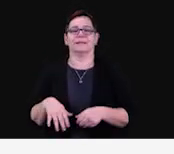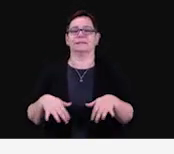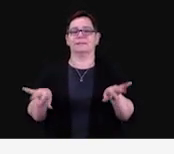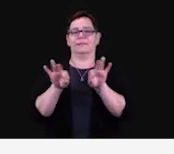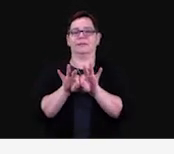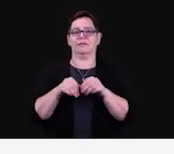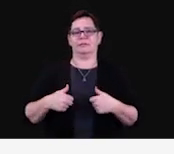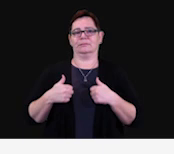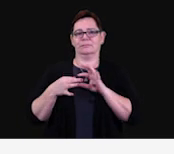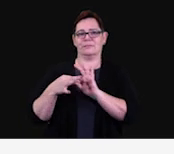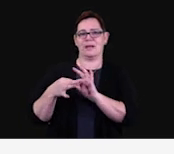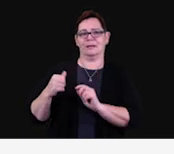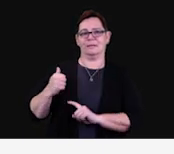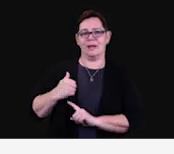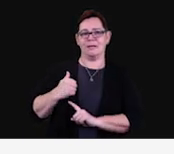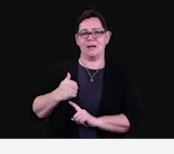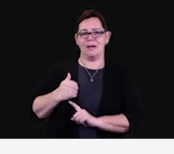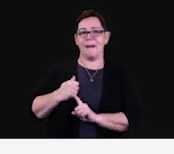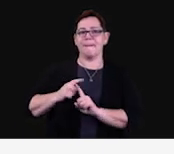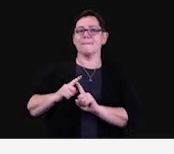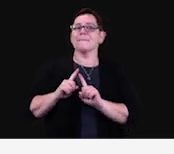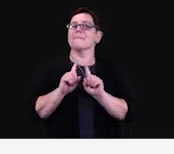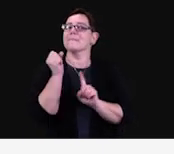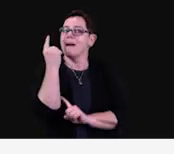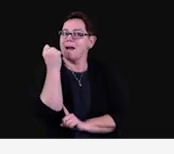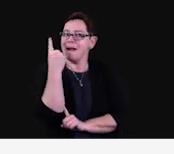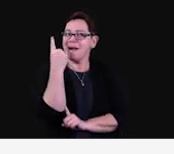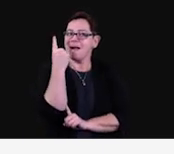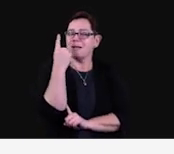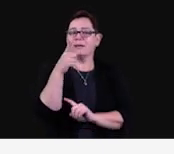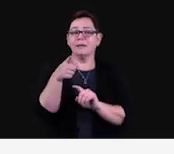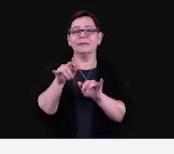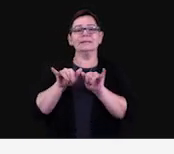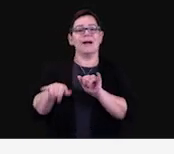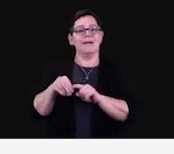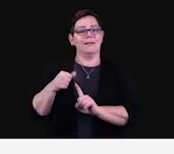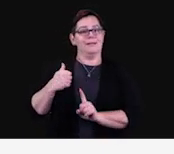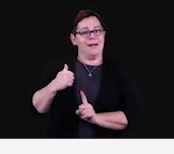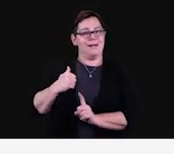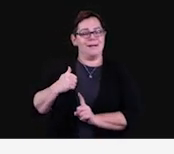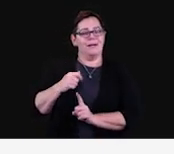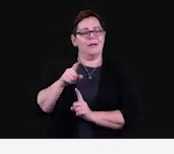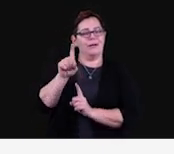you are not considered a resident of your home country under the terms of a tax